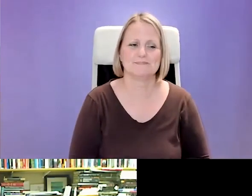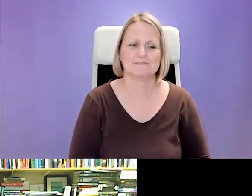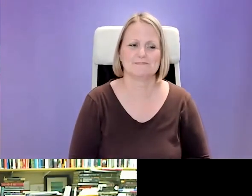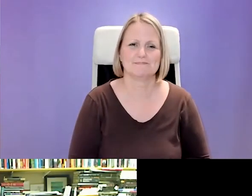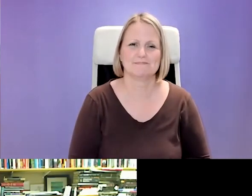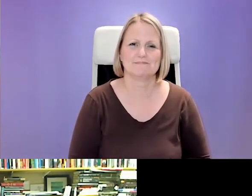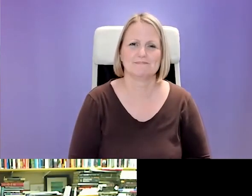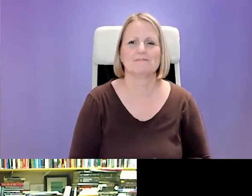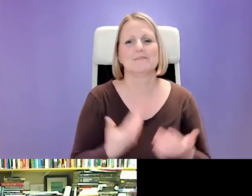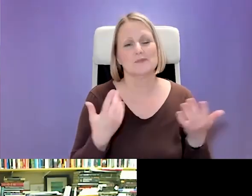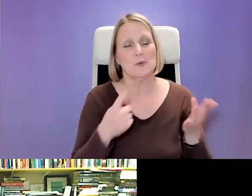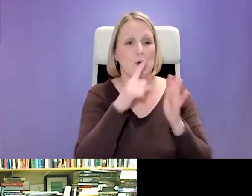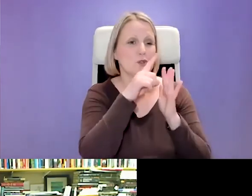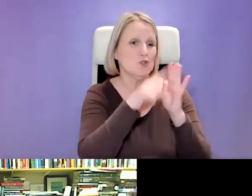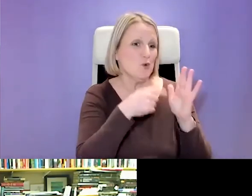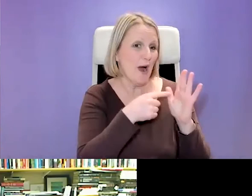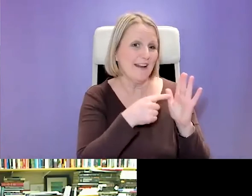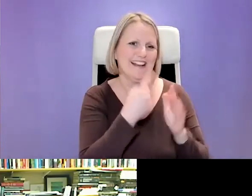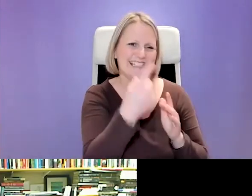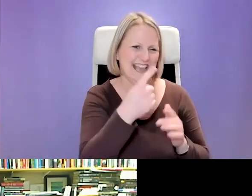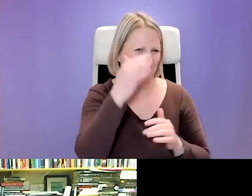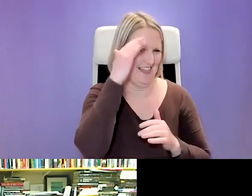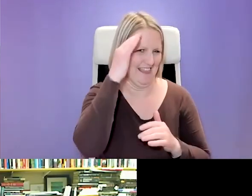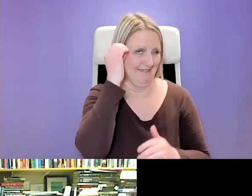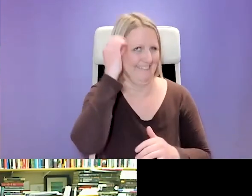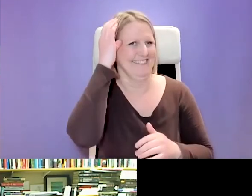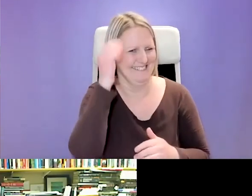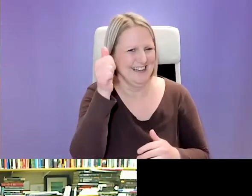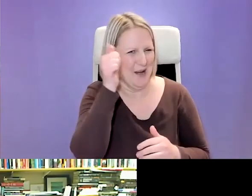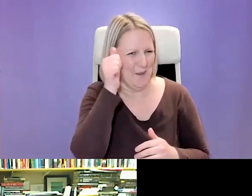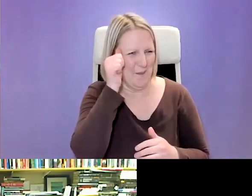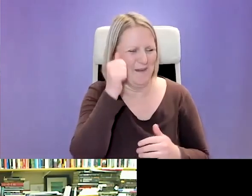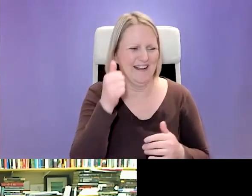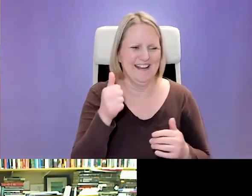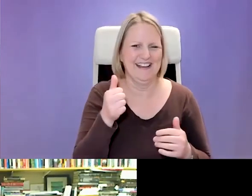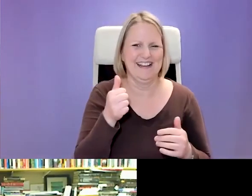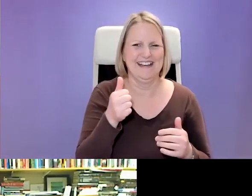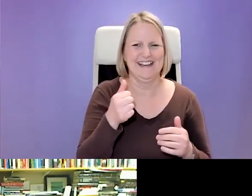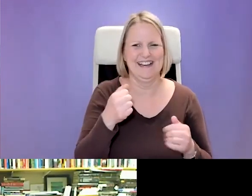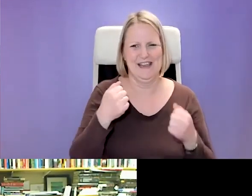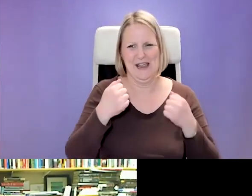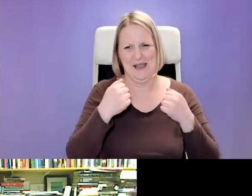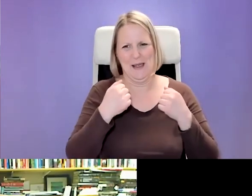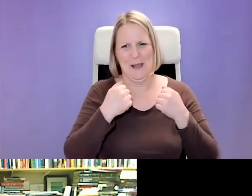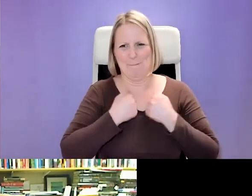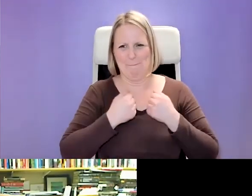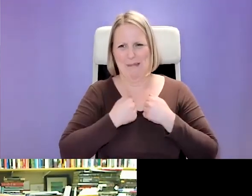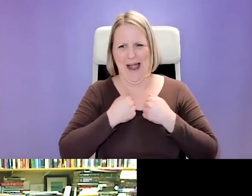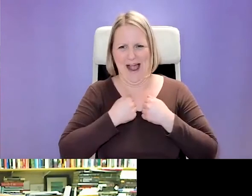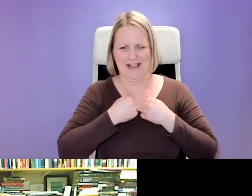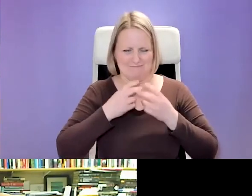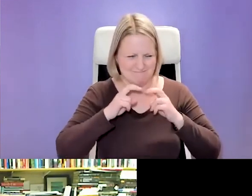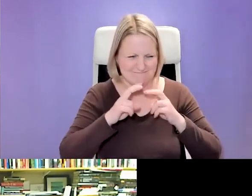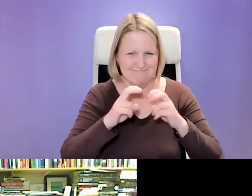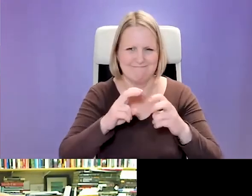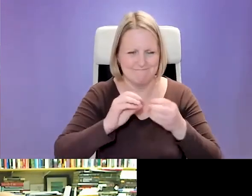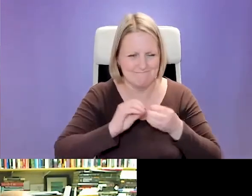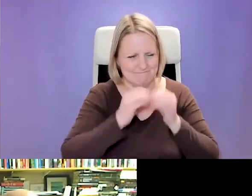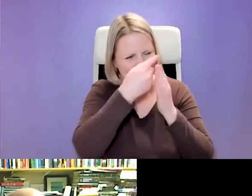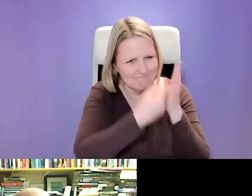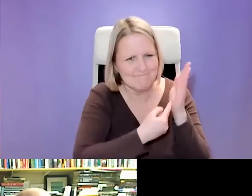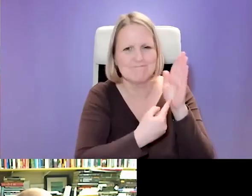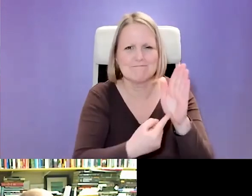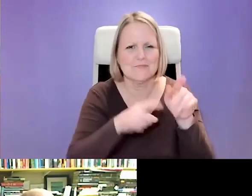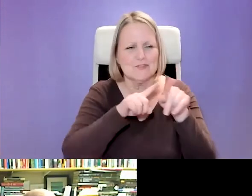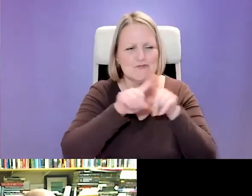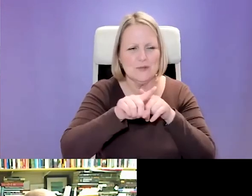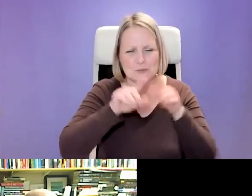Joanna is enough of a theologian to see that I’m, these moves are sort of motivated to describe a different politic and that they're,